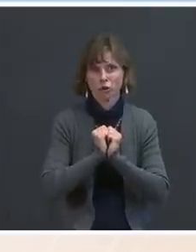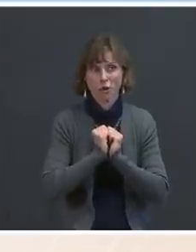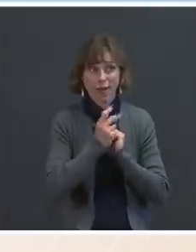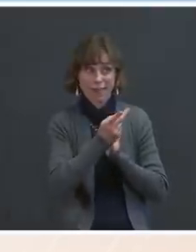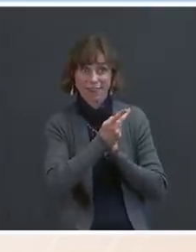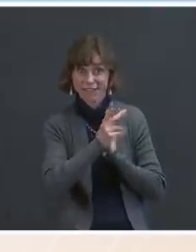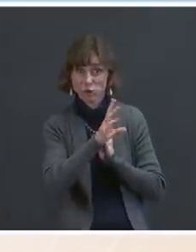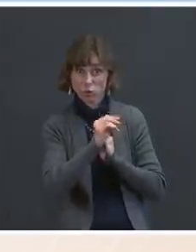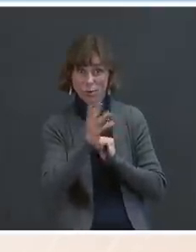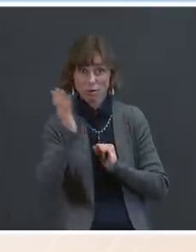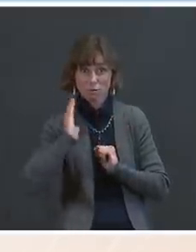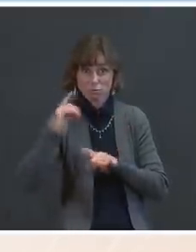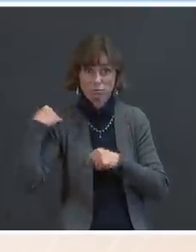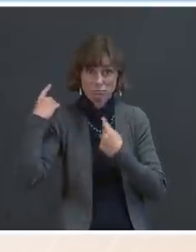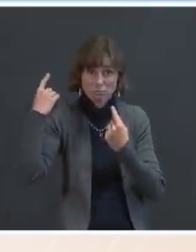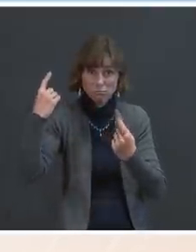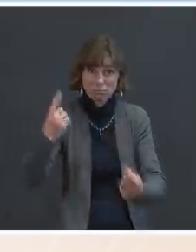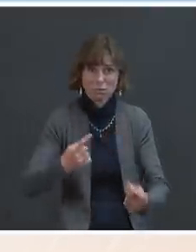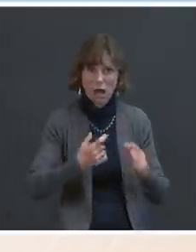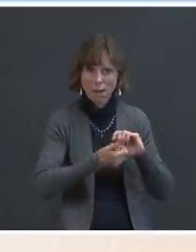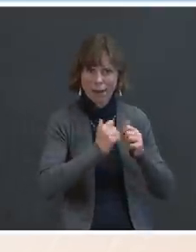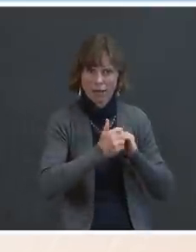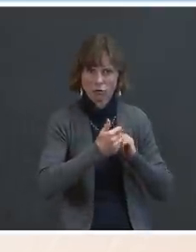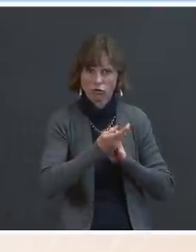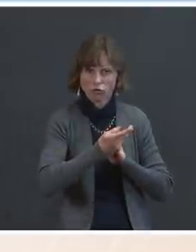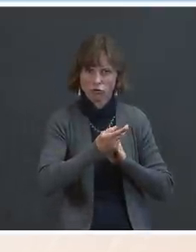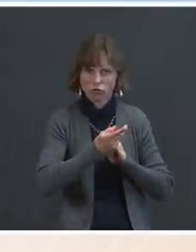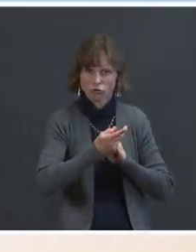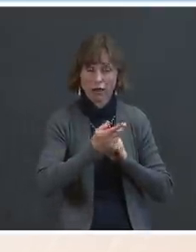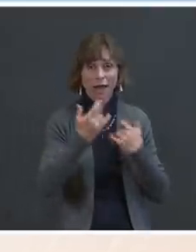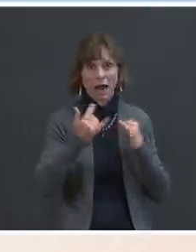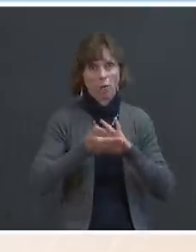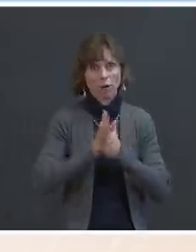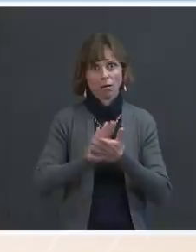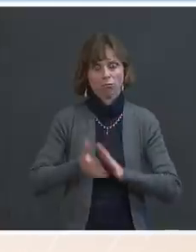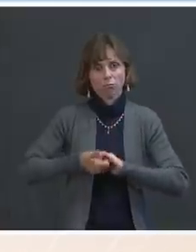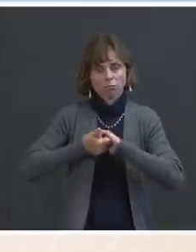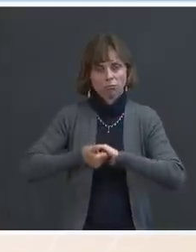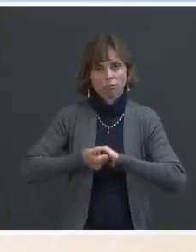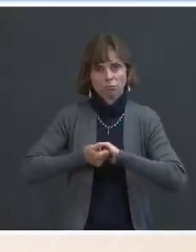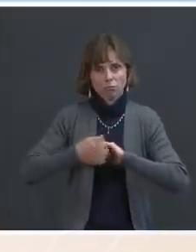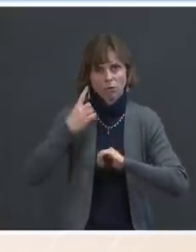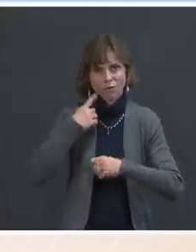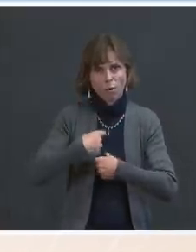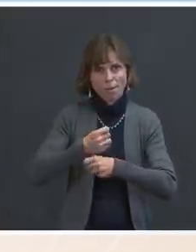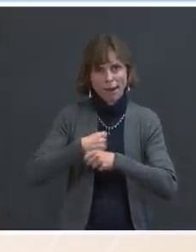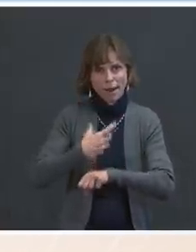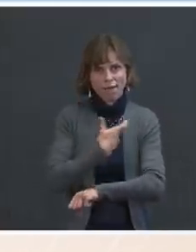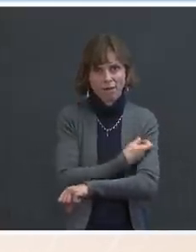to ensure the efficient and effective manufacturing of vaccines. The Press: Okay. And Tommy Christopher from Mediaite